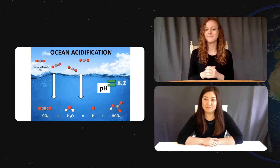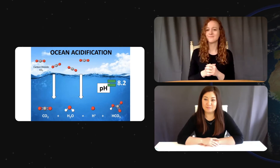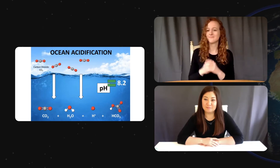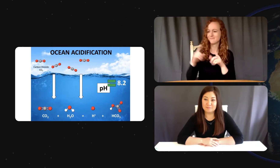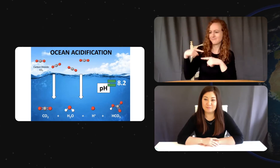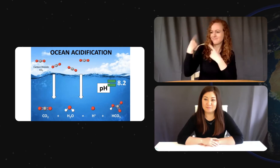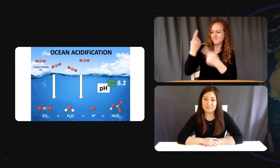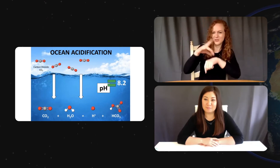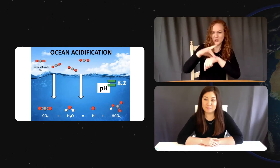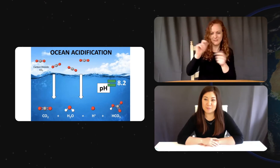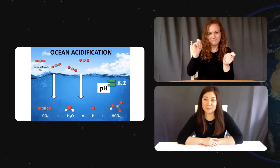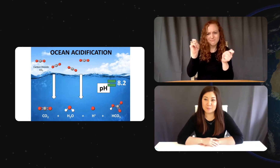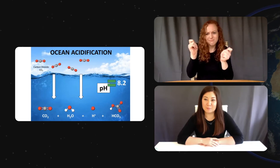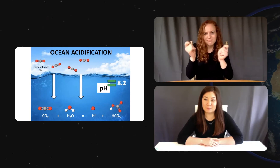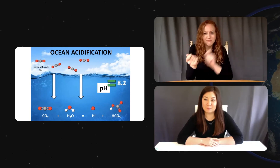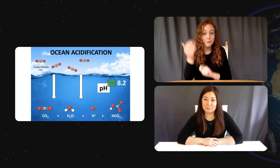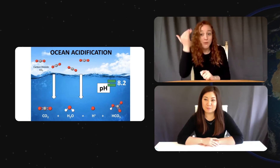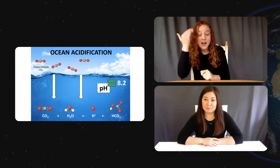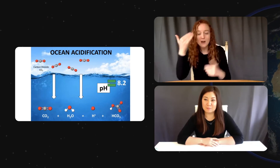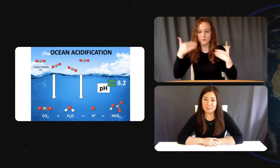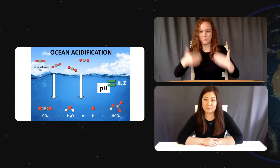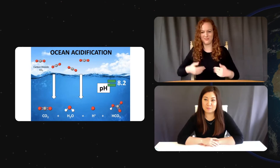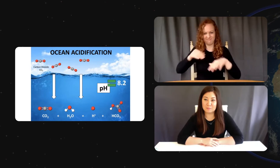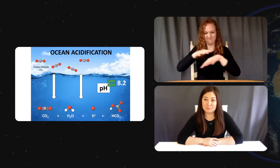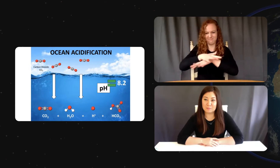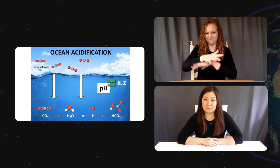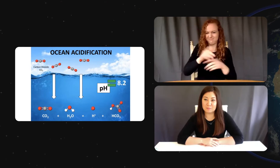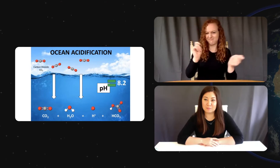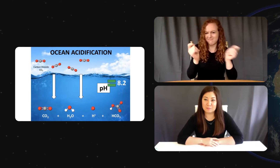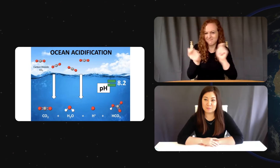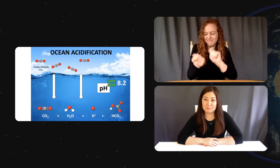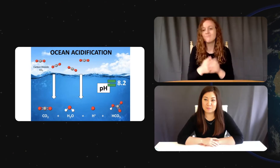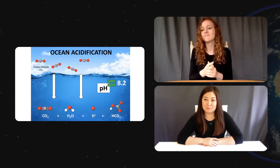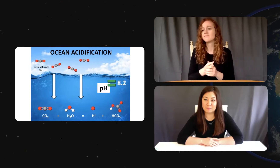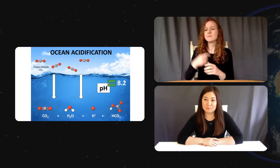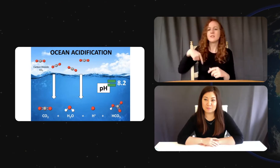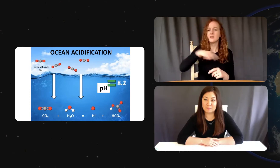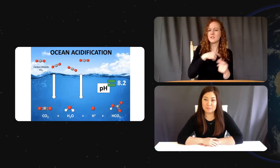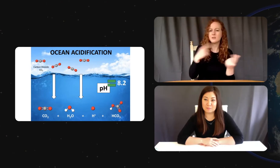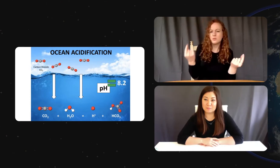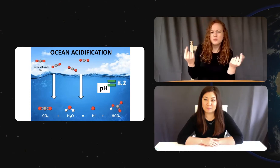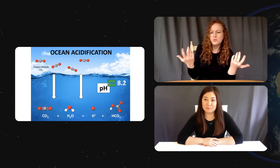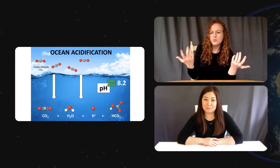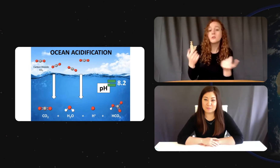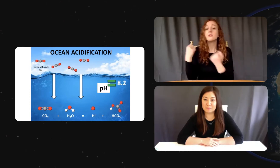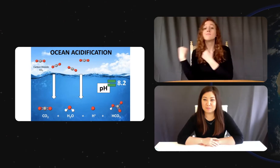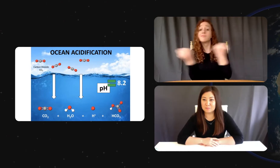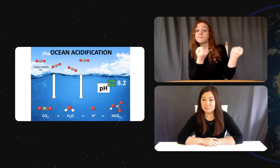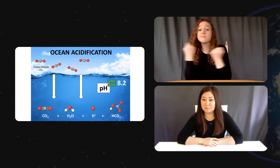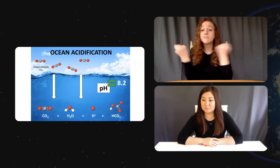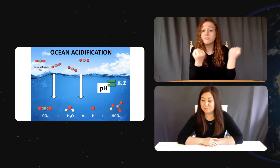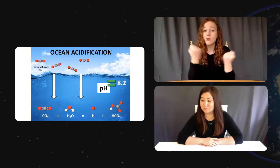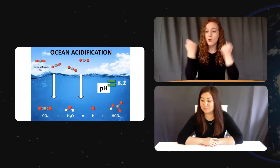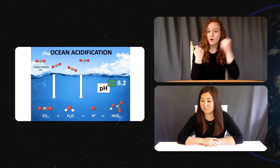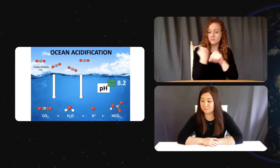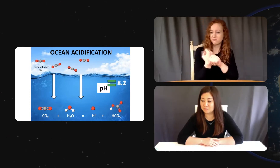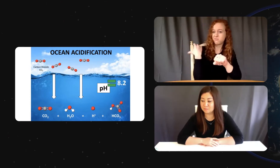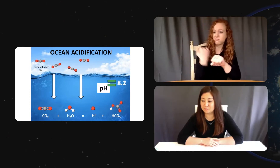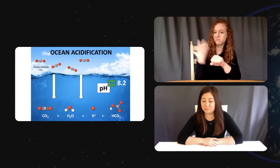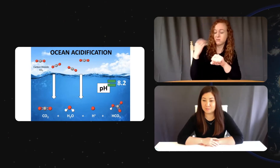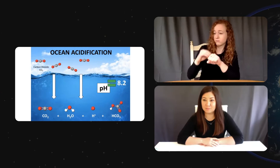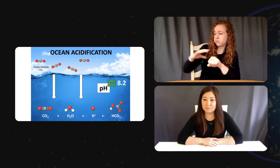The earth has been changing because of what humans are doing to it: driving cars that